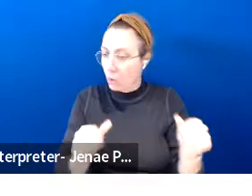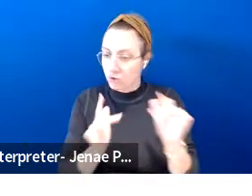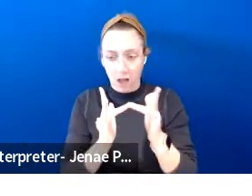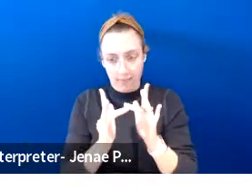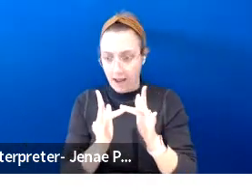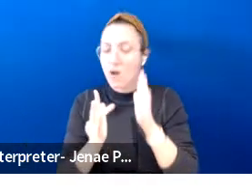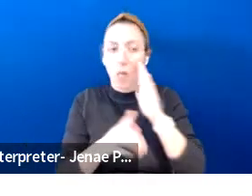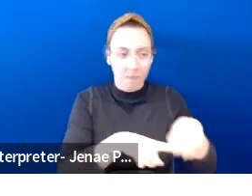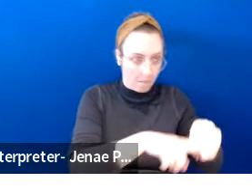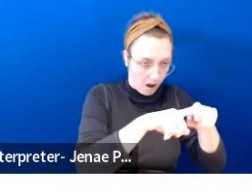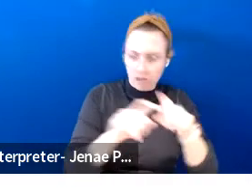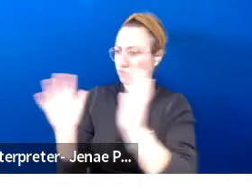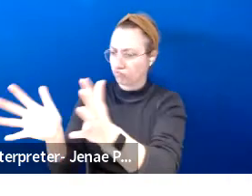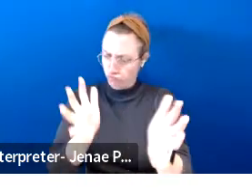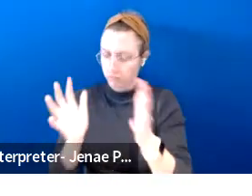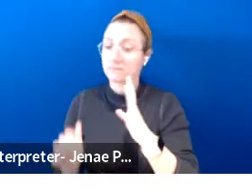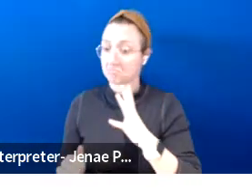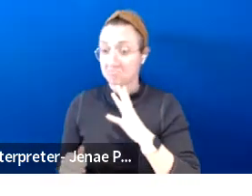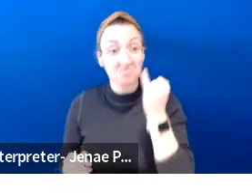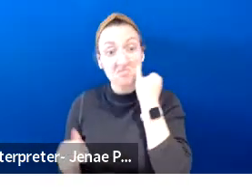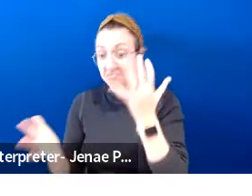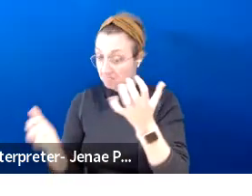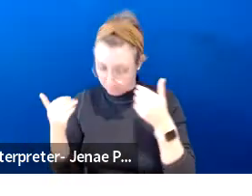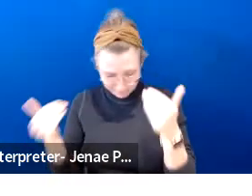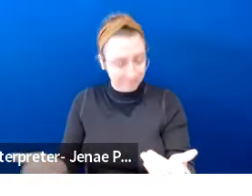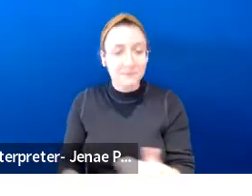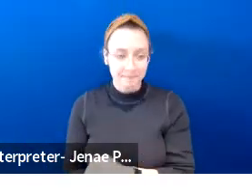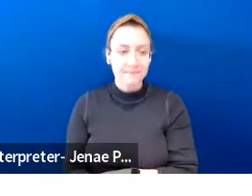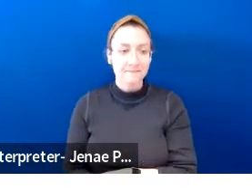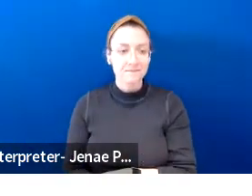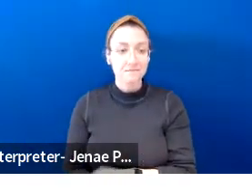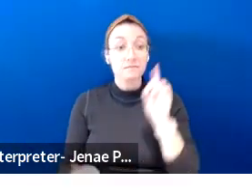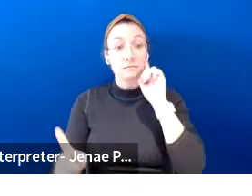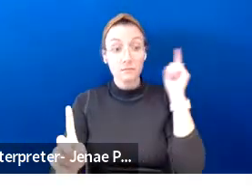So again, feel free to share as you're compelled to. So the goals for this presentation